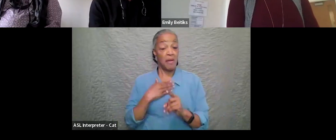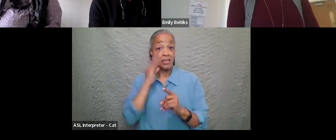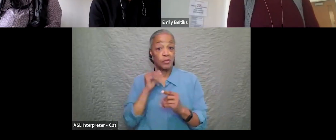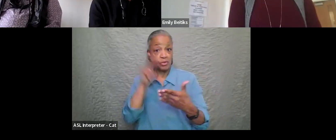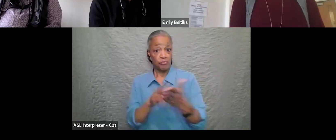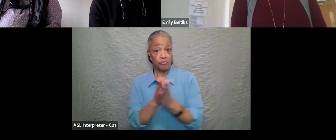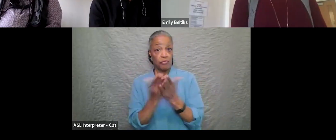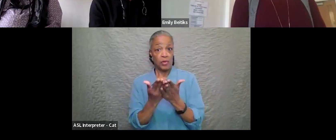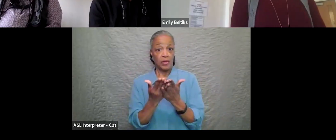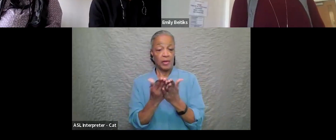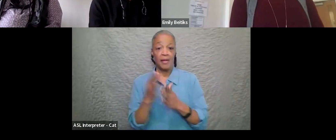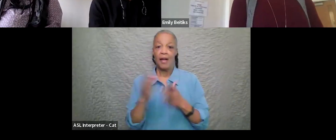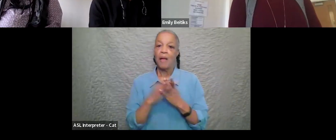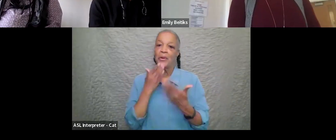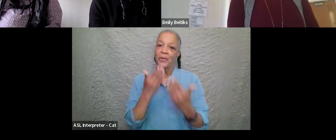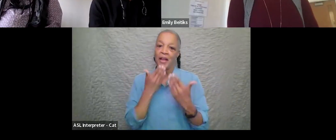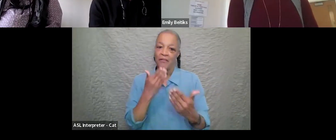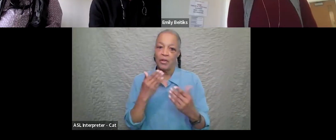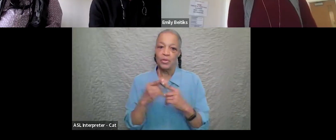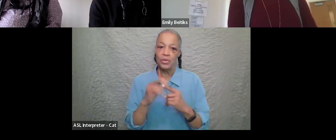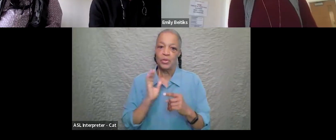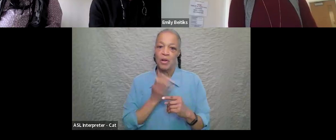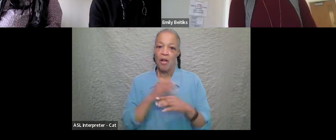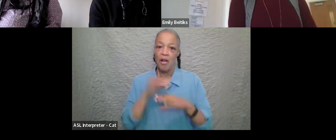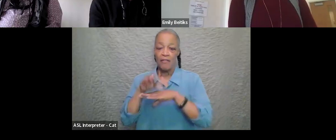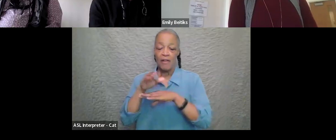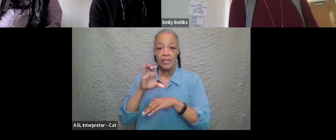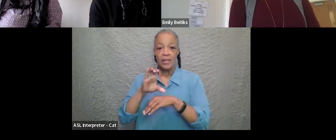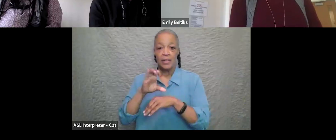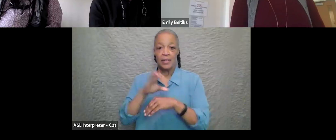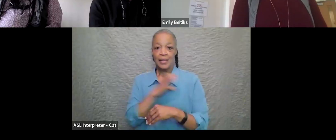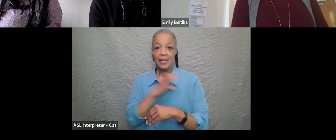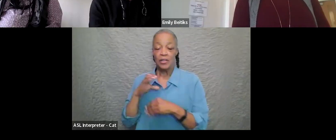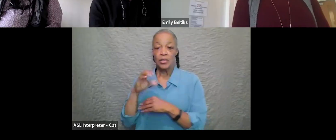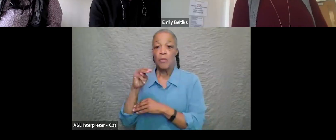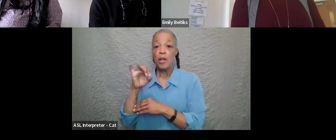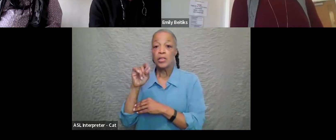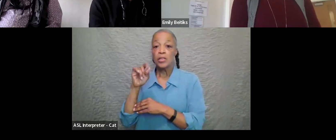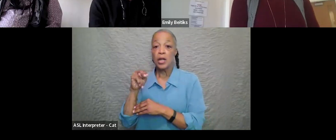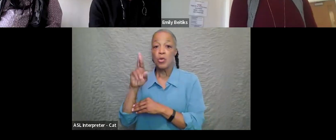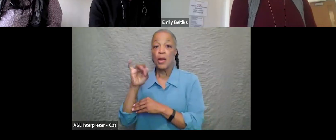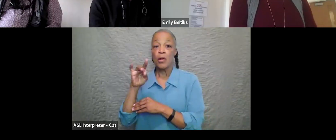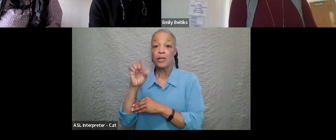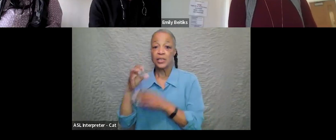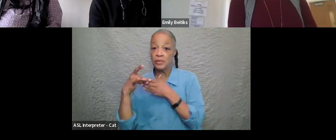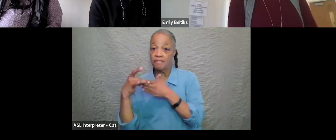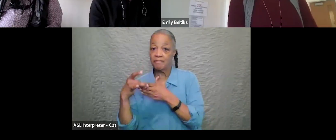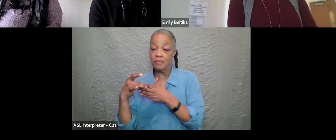I'm extremely grateful to our Advisory Council Chair, Milton Reynolds, who's moderating and chatting with Carl today.